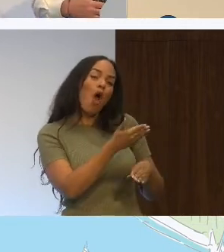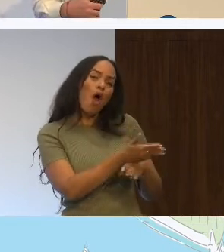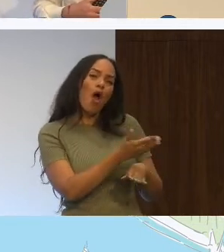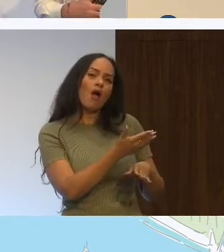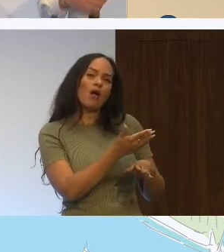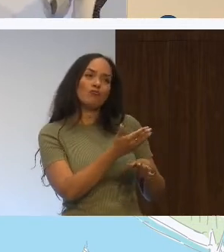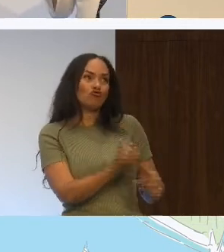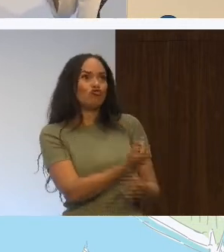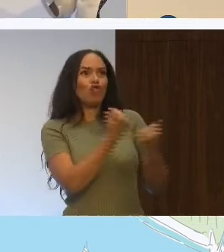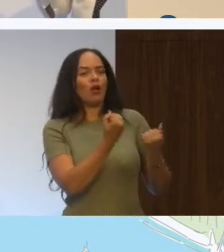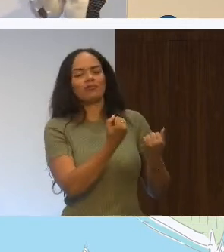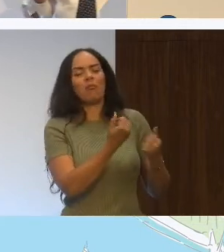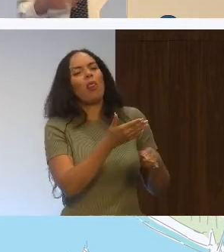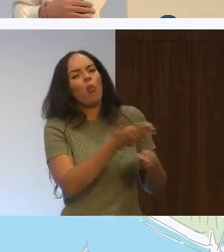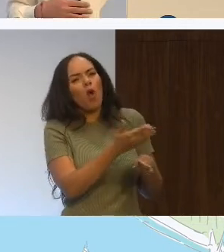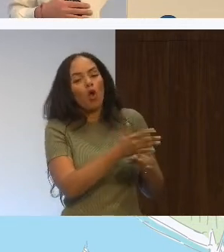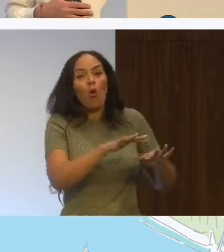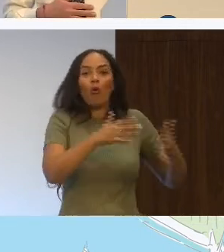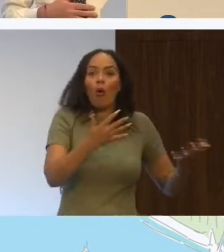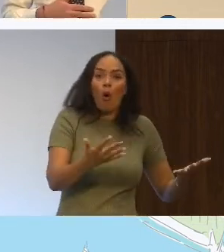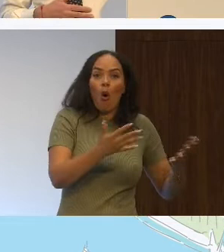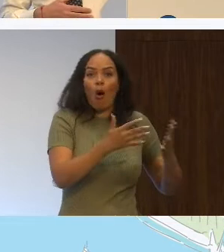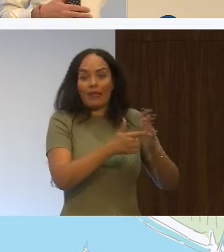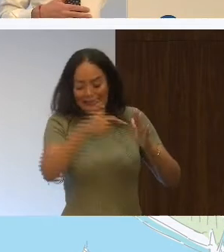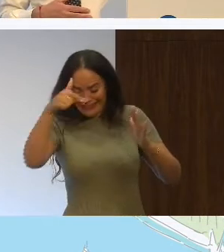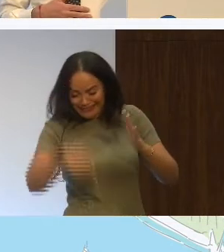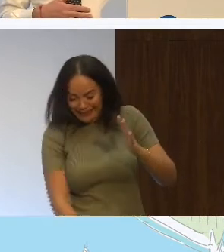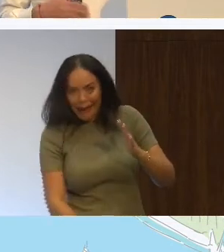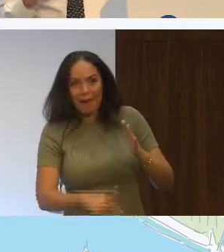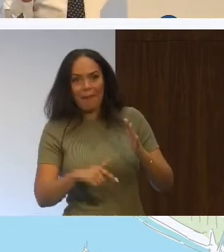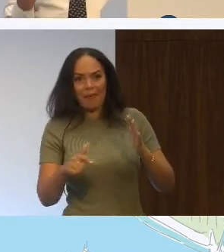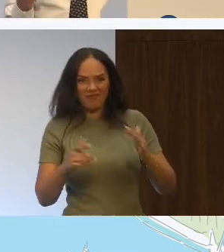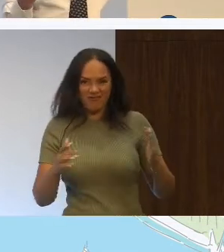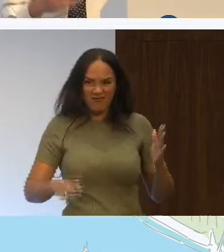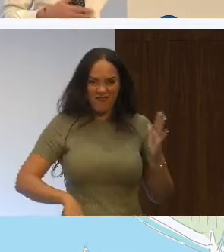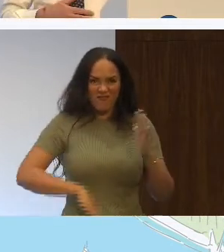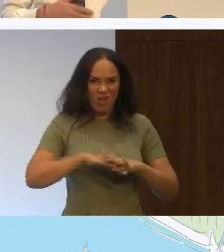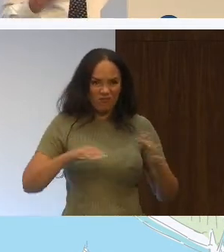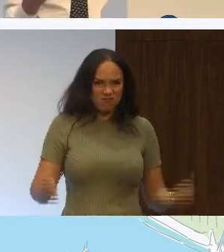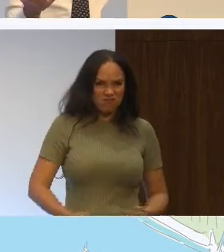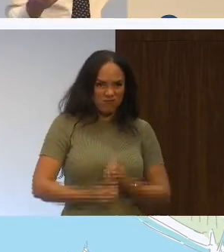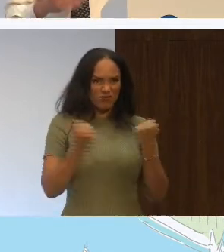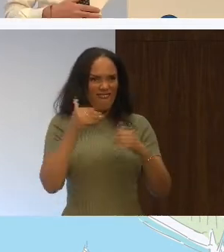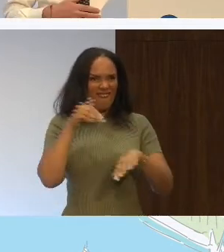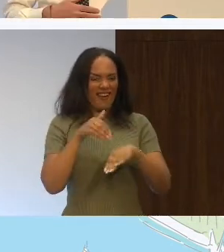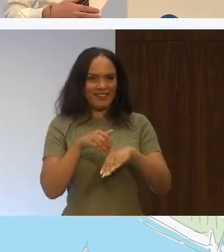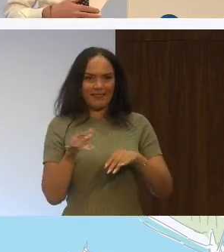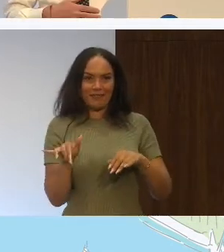Or do you want to jump in at the deep end with Topiramate which which we think is probably more effective? But, you know,